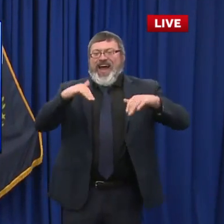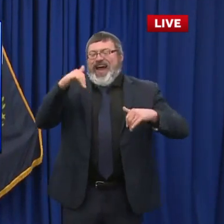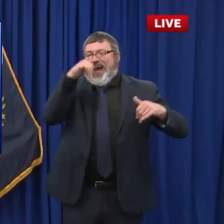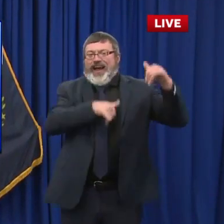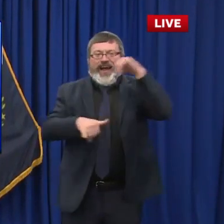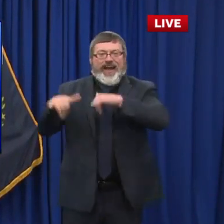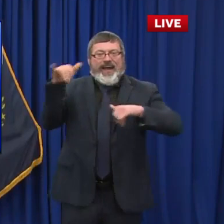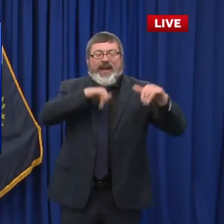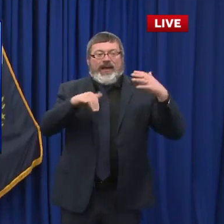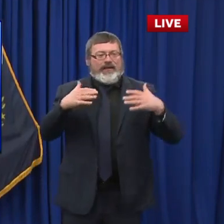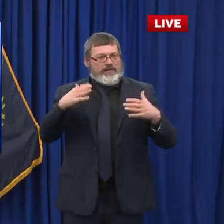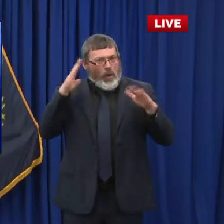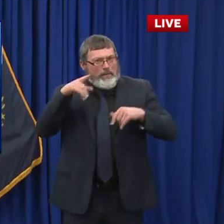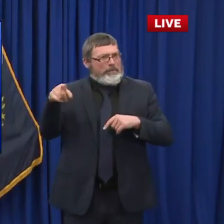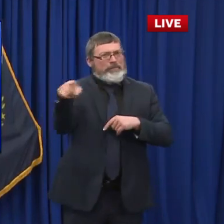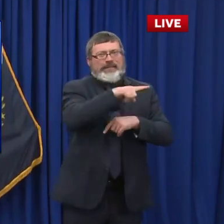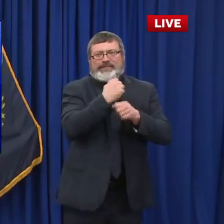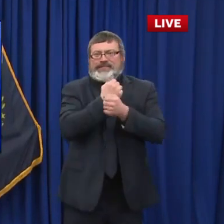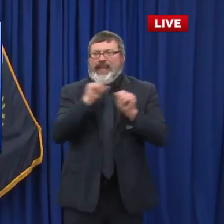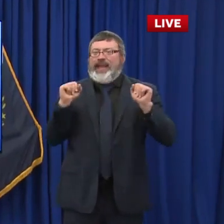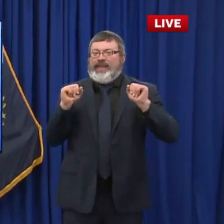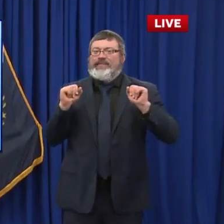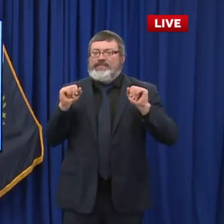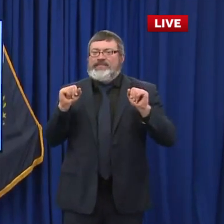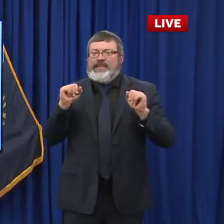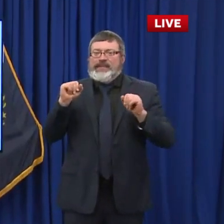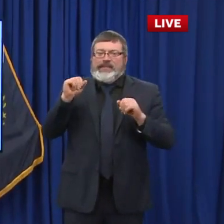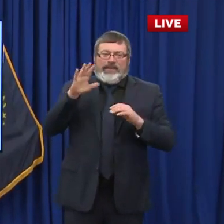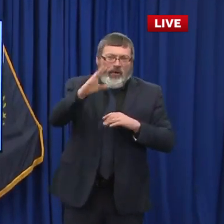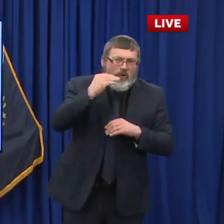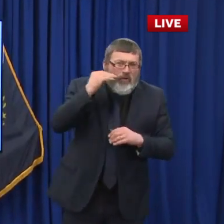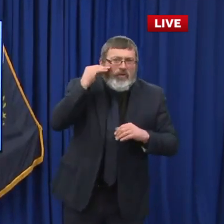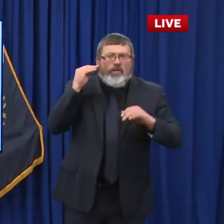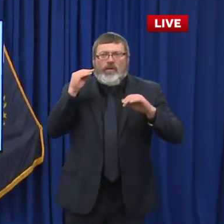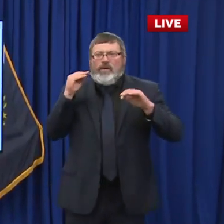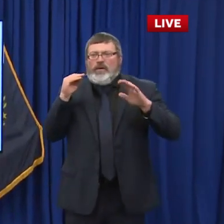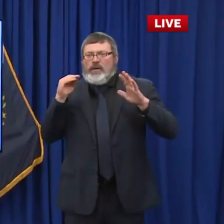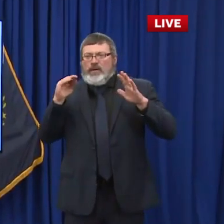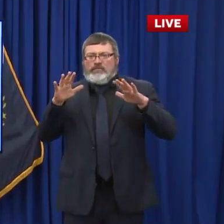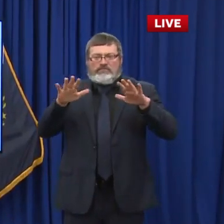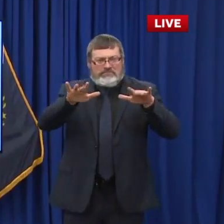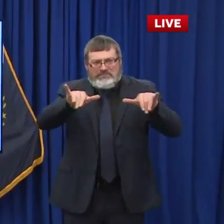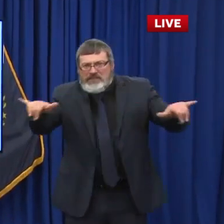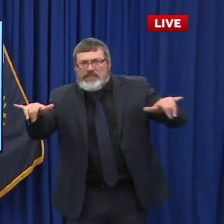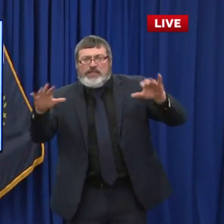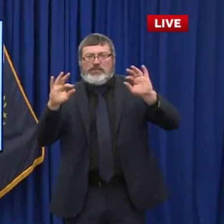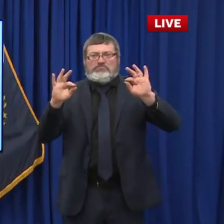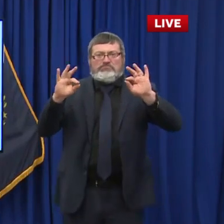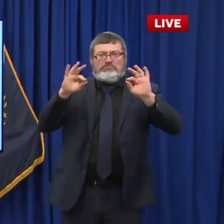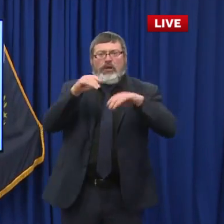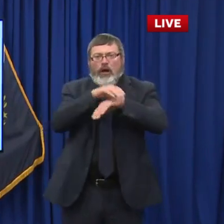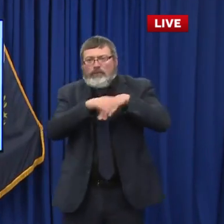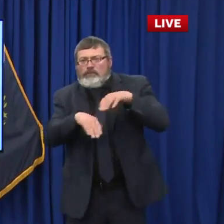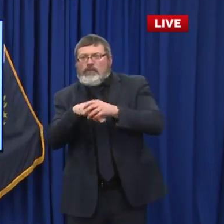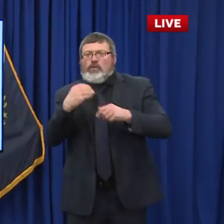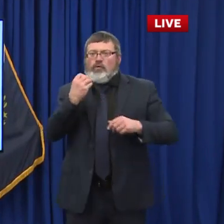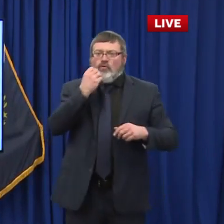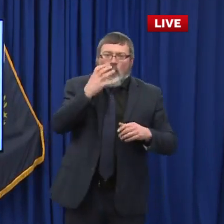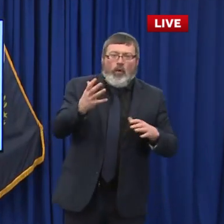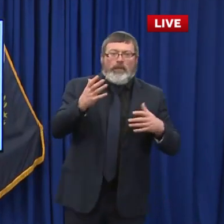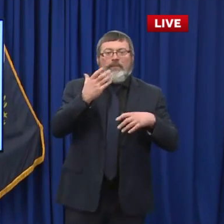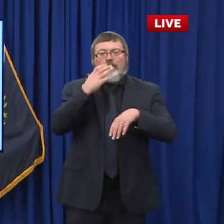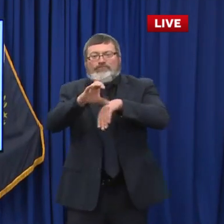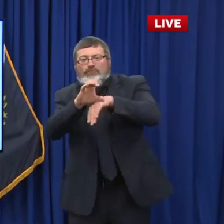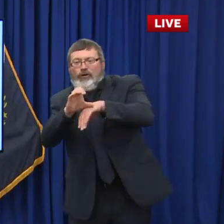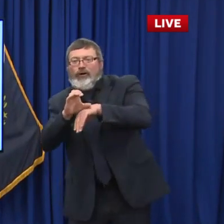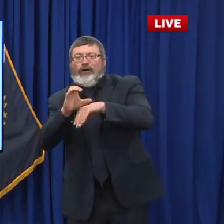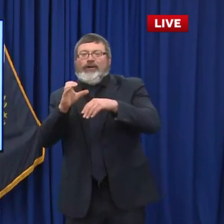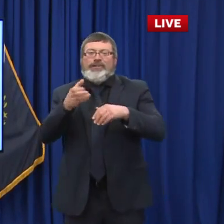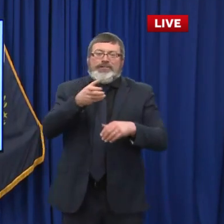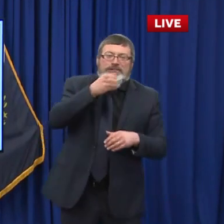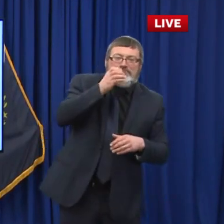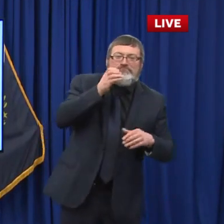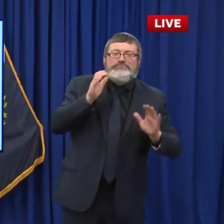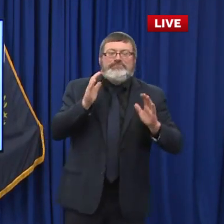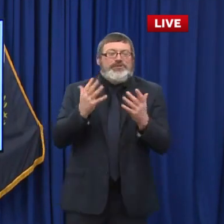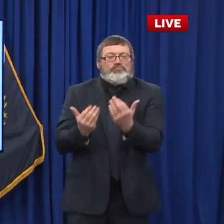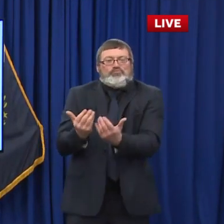WE KNOW THERE IS A LARGE STORM AND WE HOPE EVERYONE HAS BEEN ABLE TO WEATHER IT.